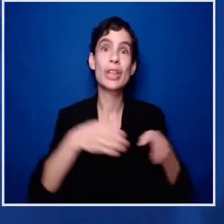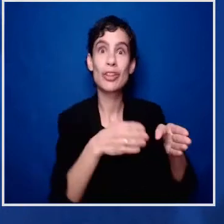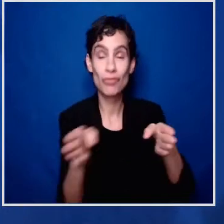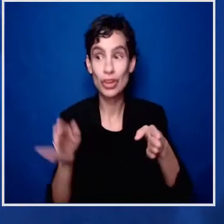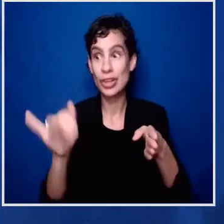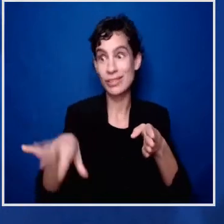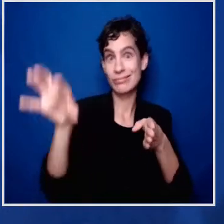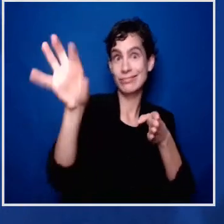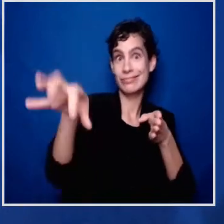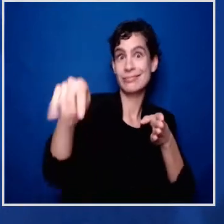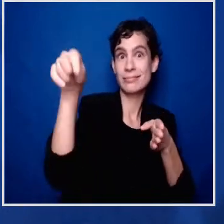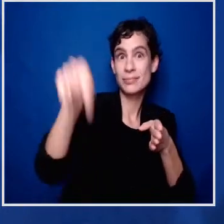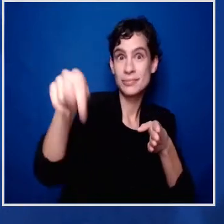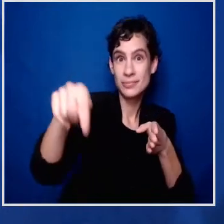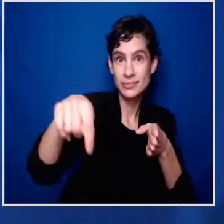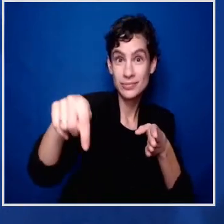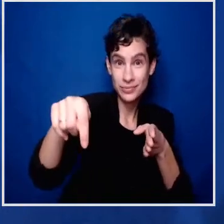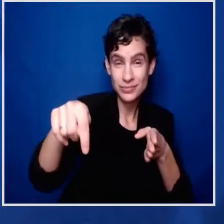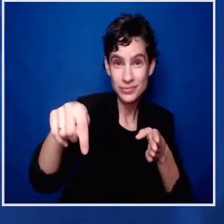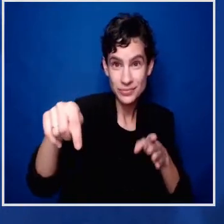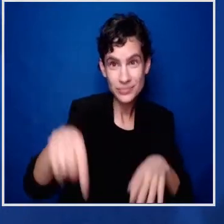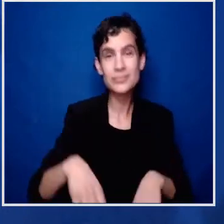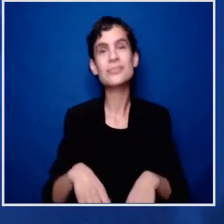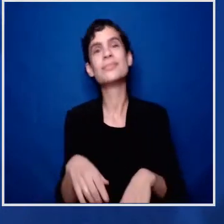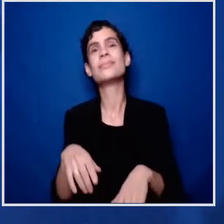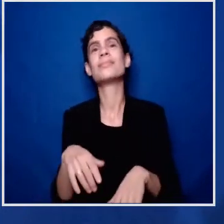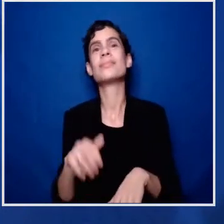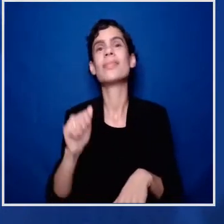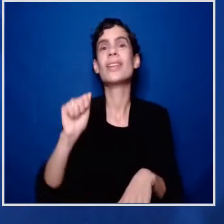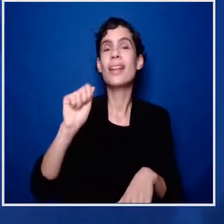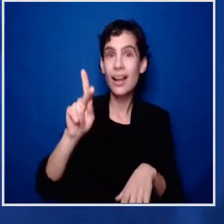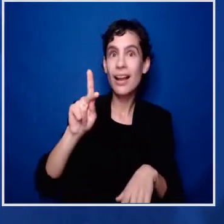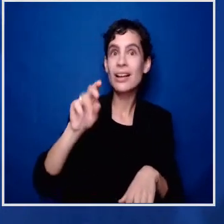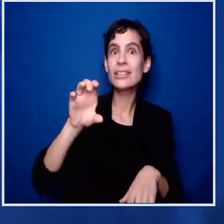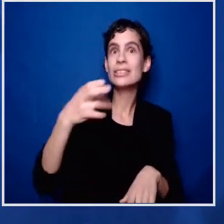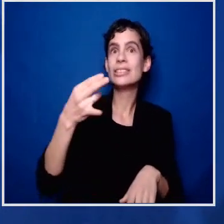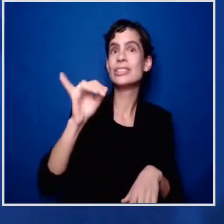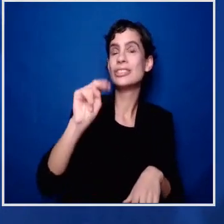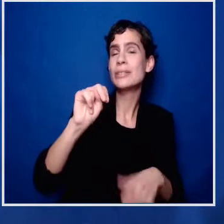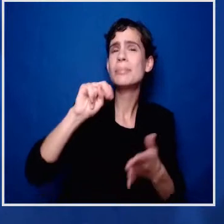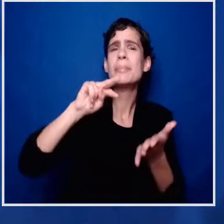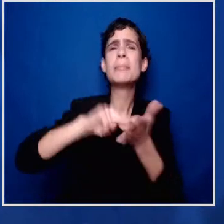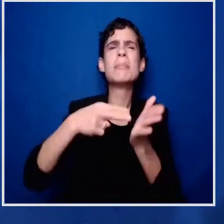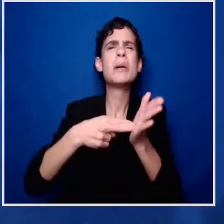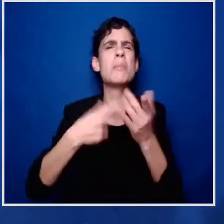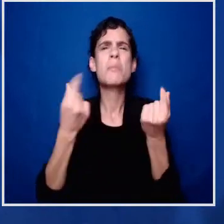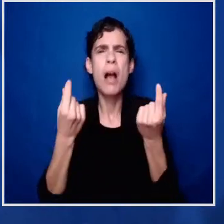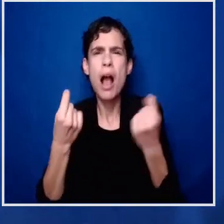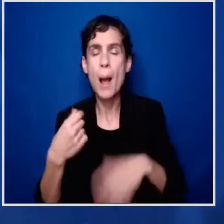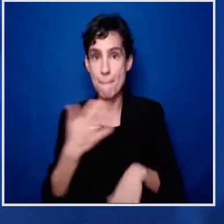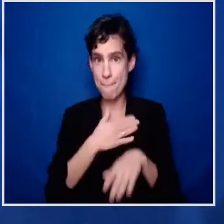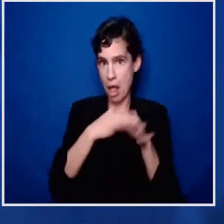HISTORICALLY, THIS LOCATION WAS AT THE MOUTH OF THE WASH.